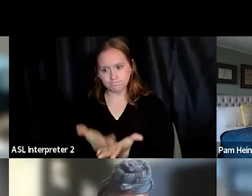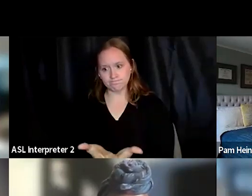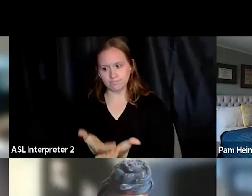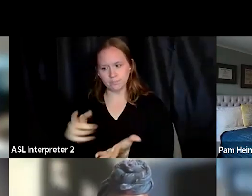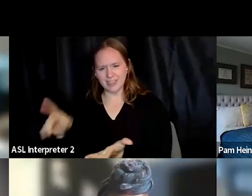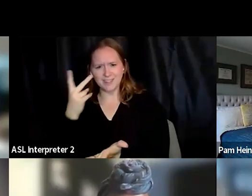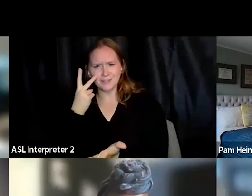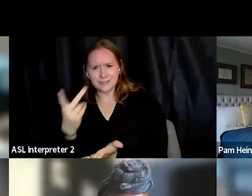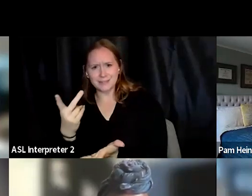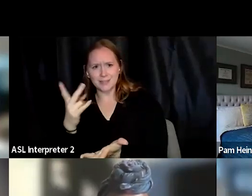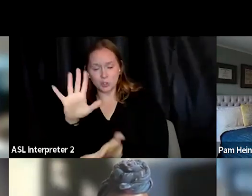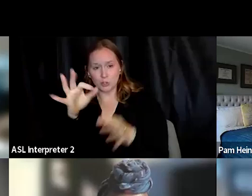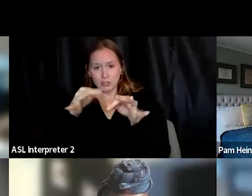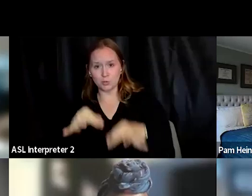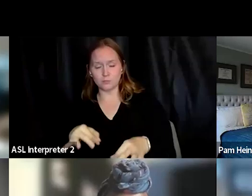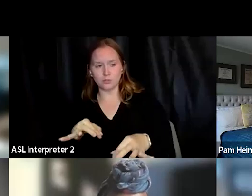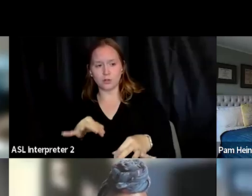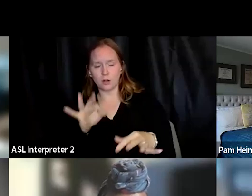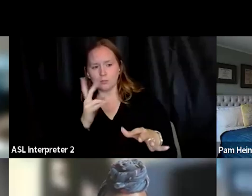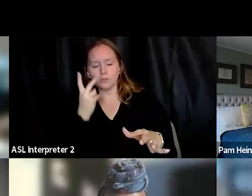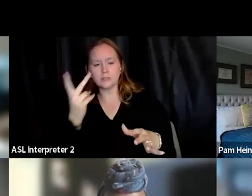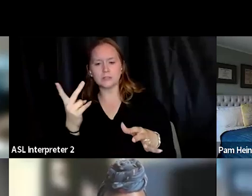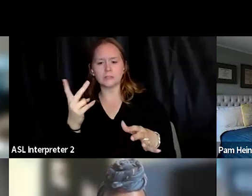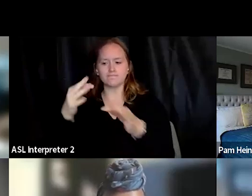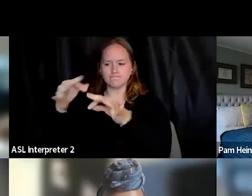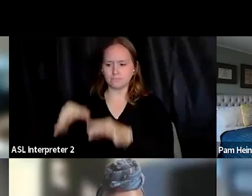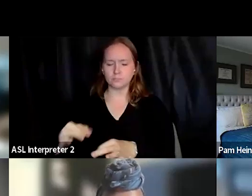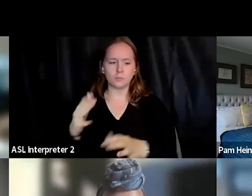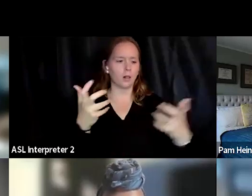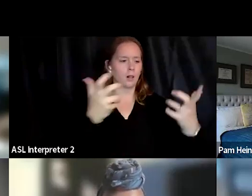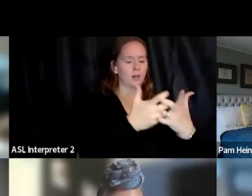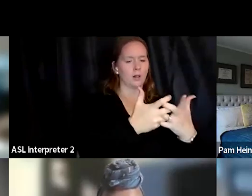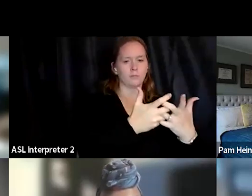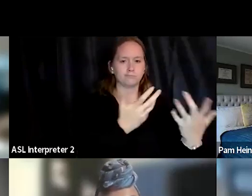through your descriptions of the MSR. So I'll also add,